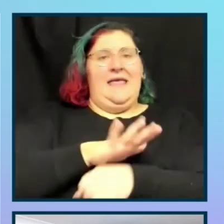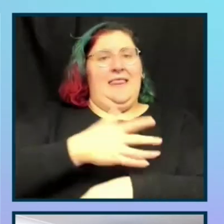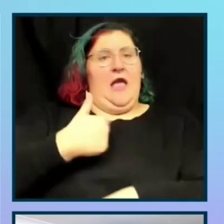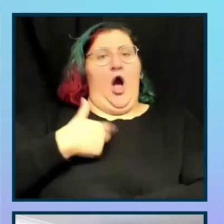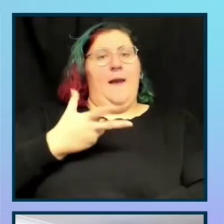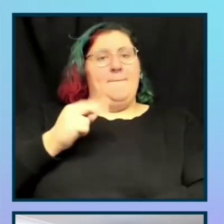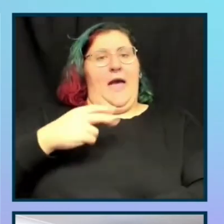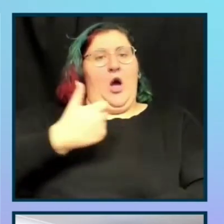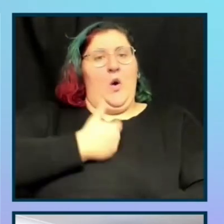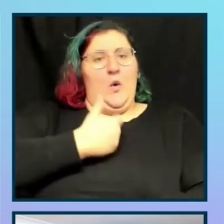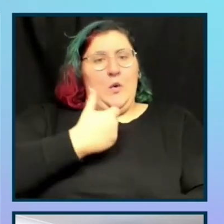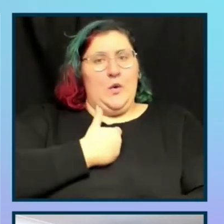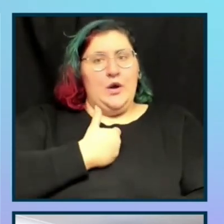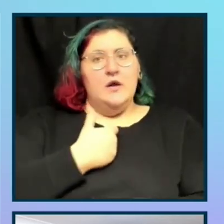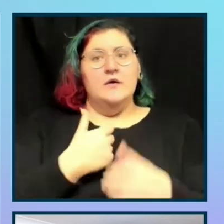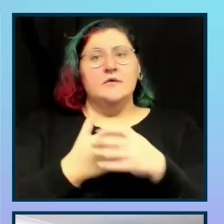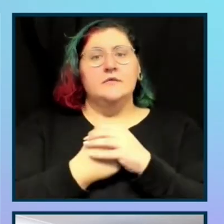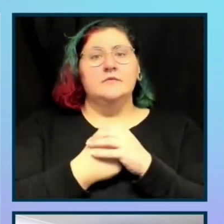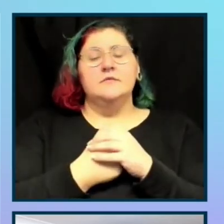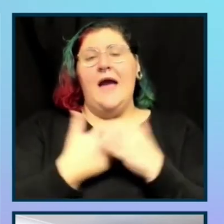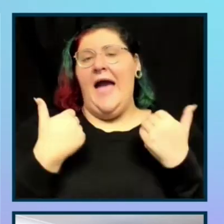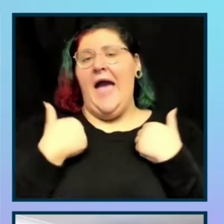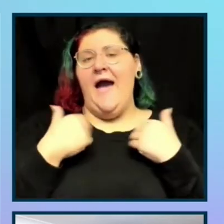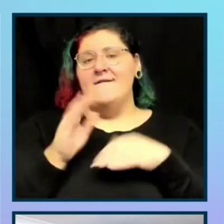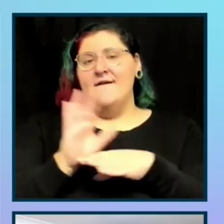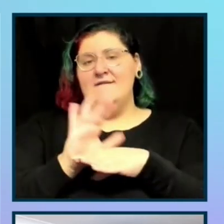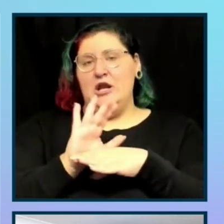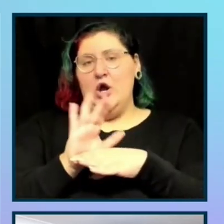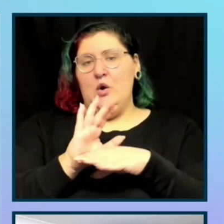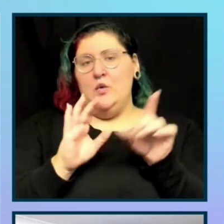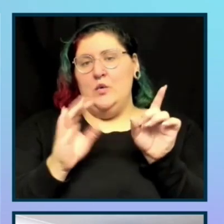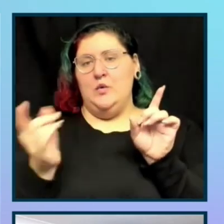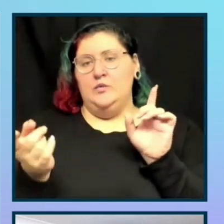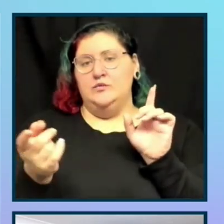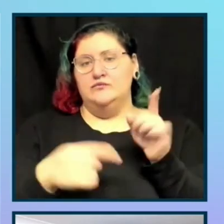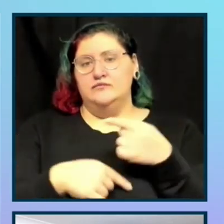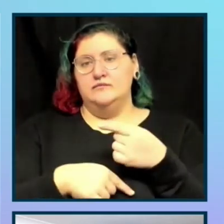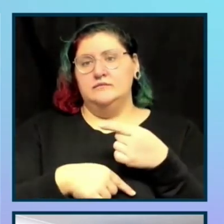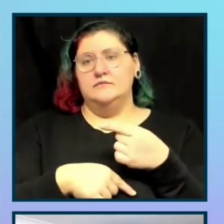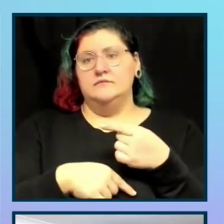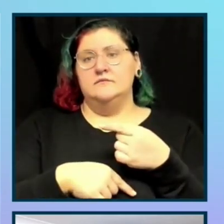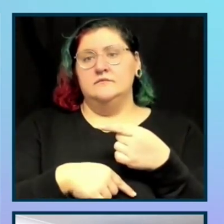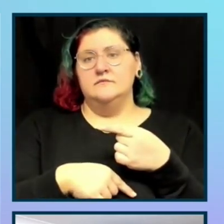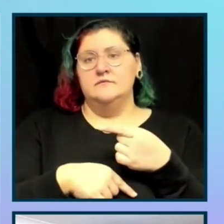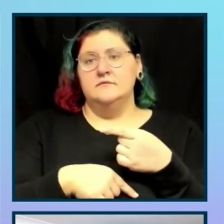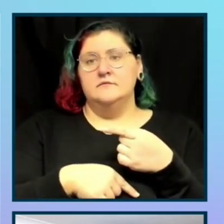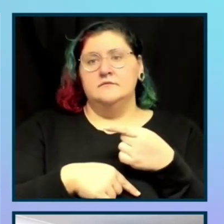Okay, and two years ago left a bit, keep going left.